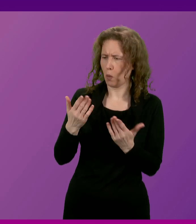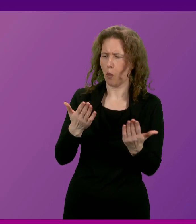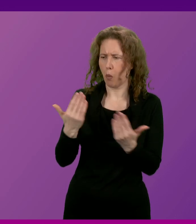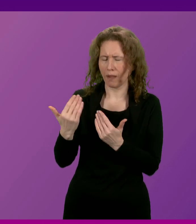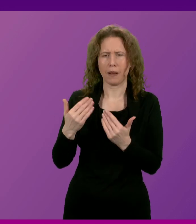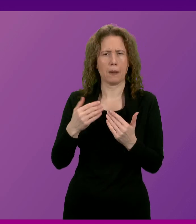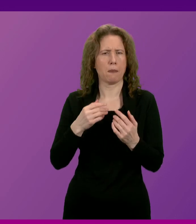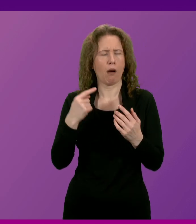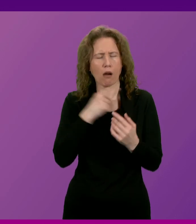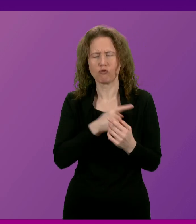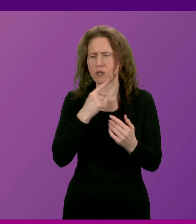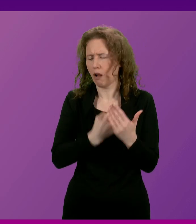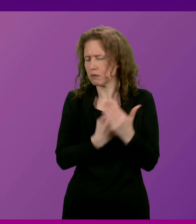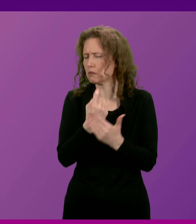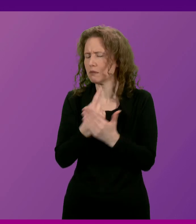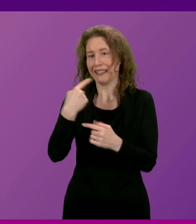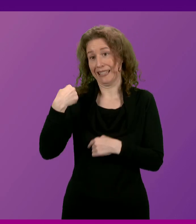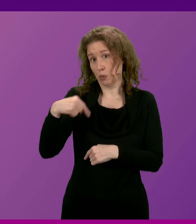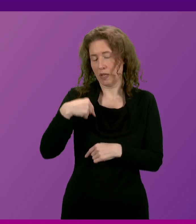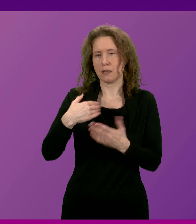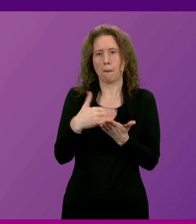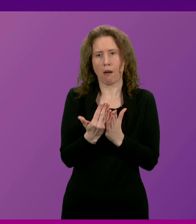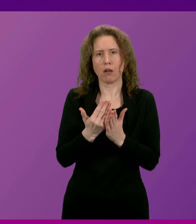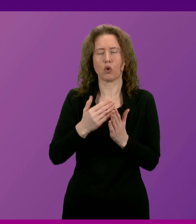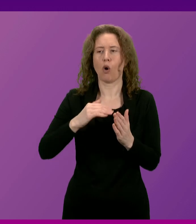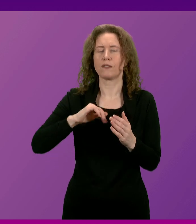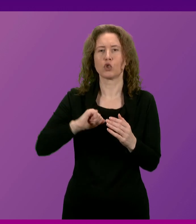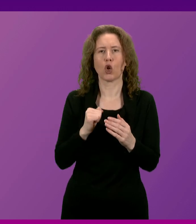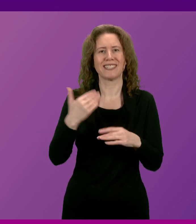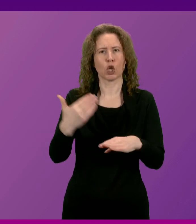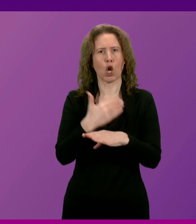activities that are taking place across Scotland as part of this Scottish careers week. Those